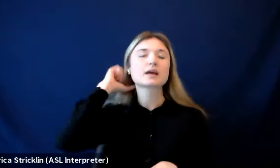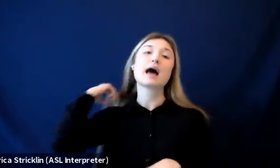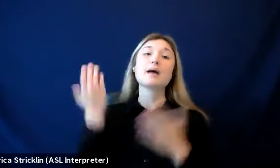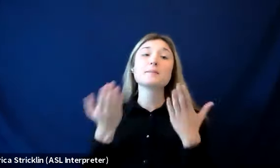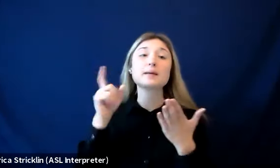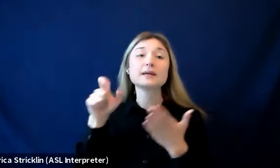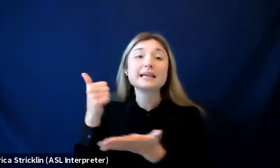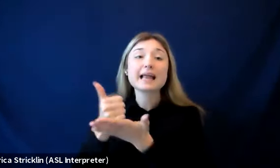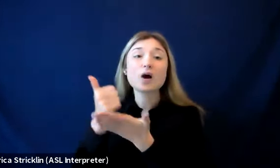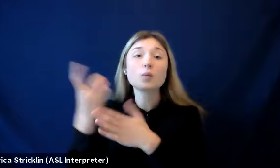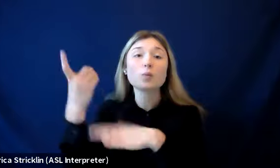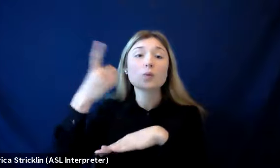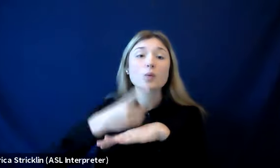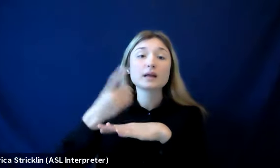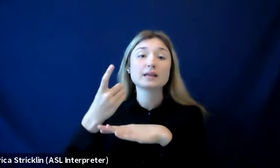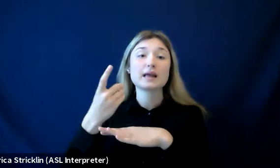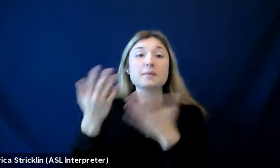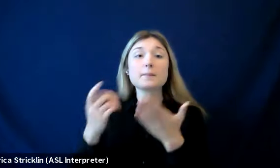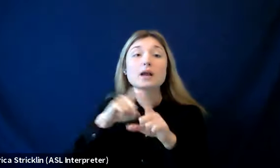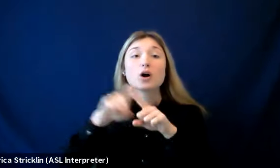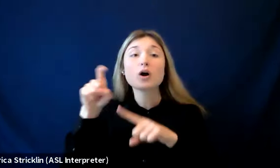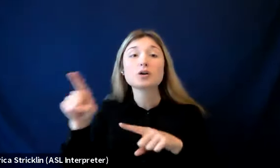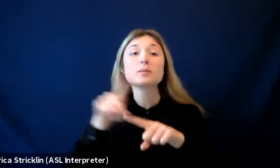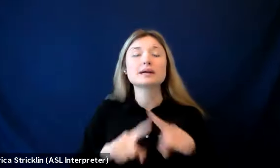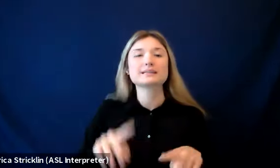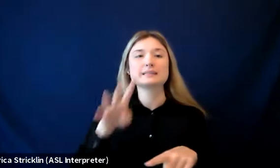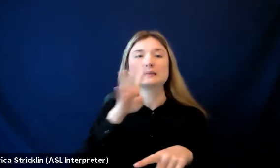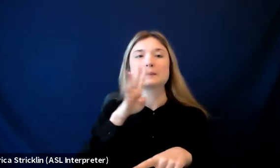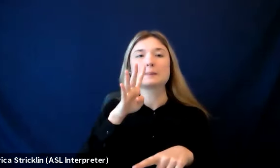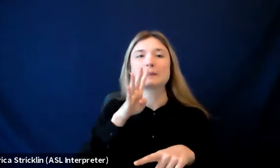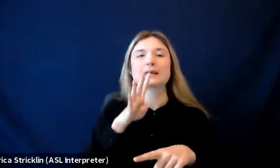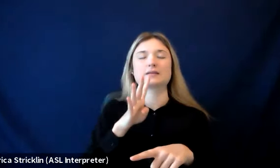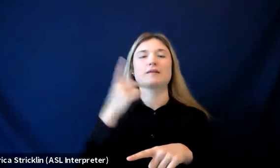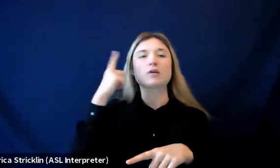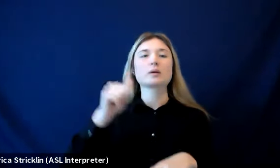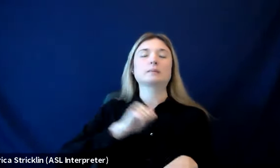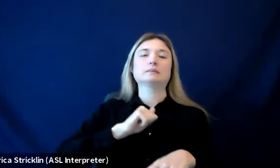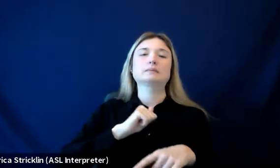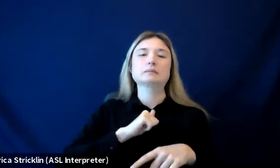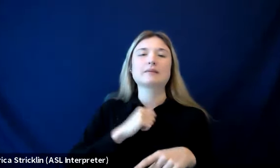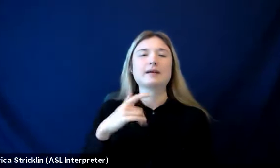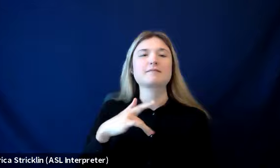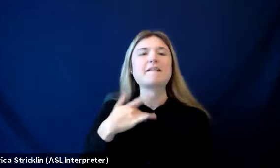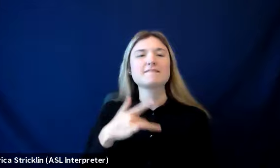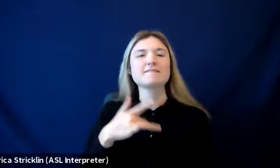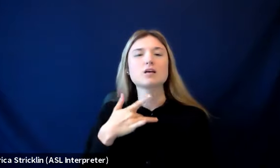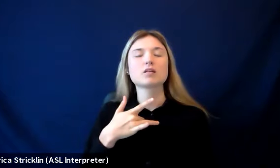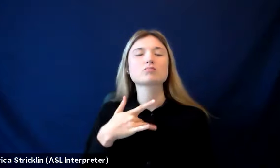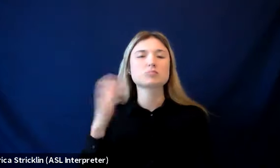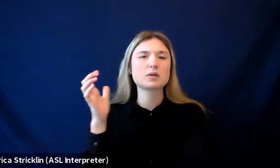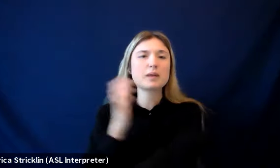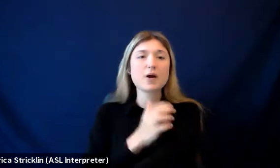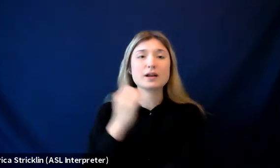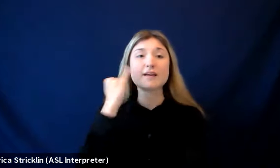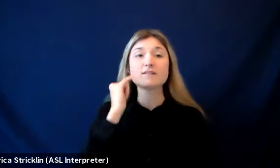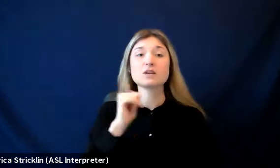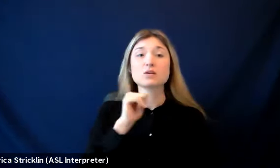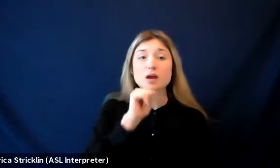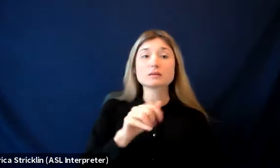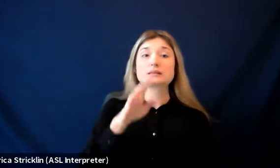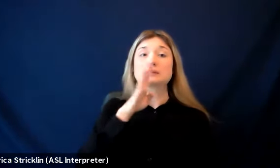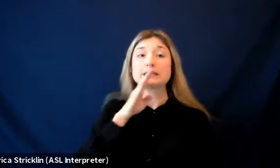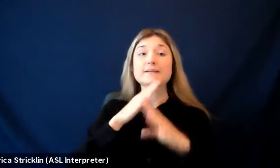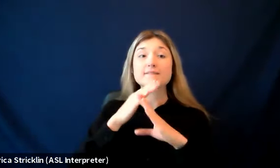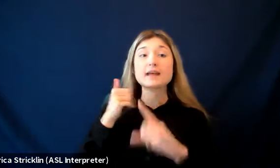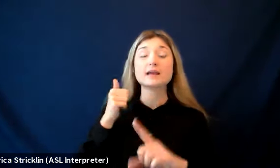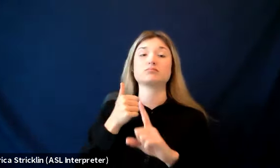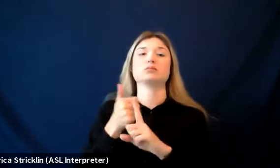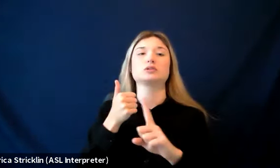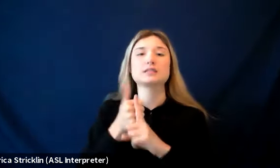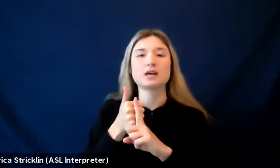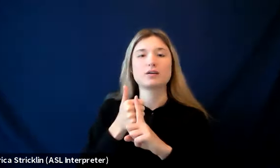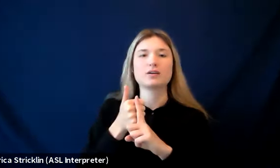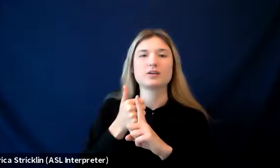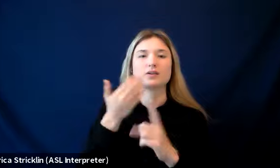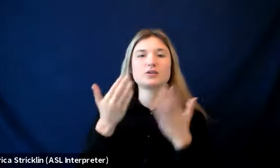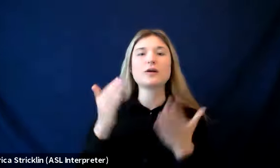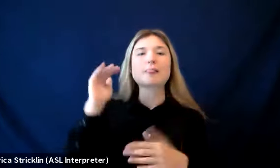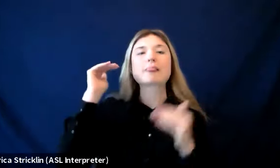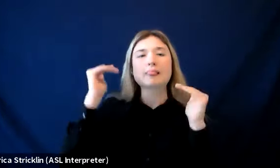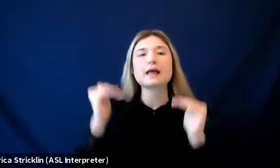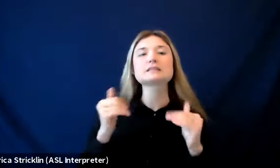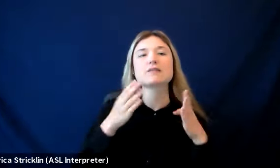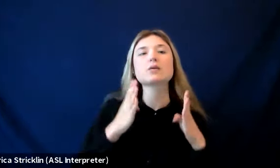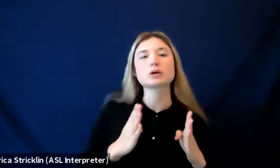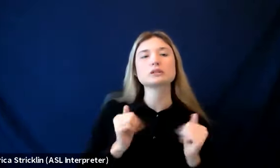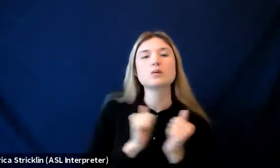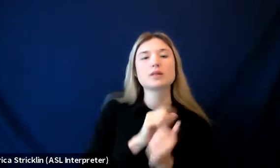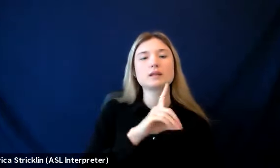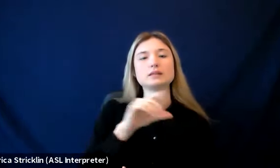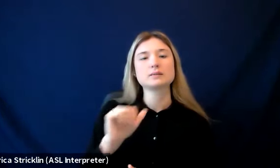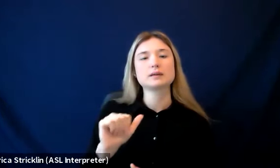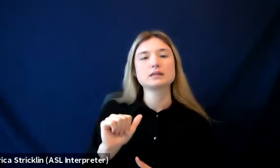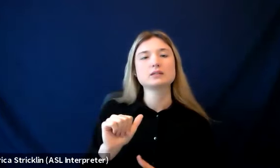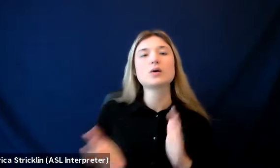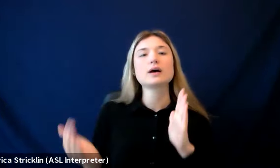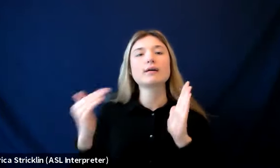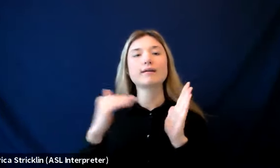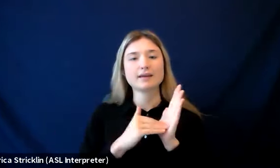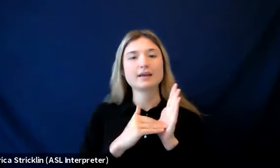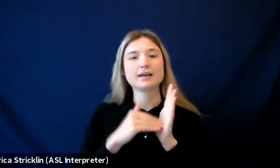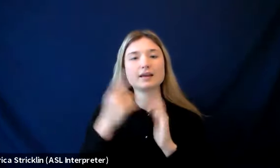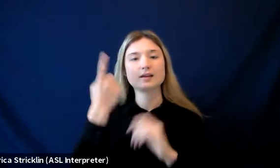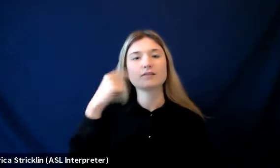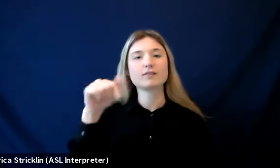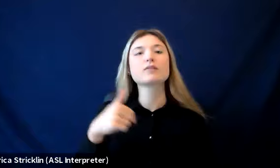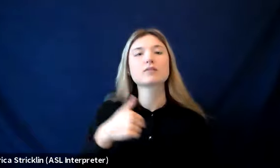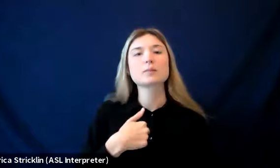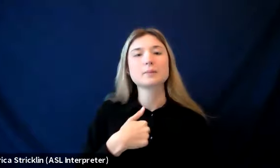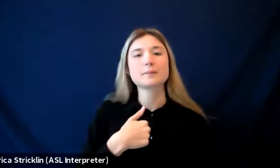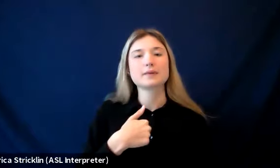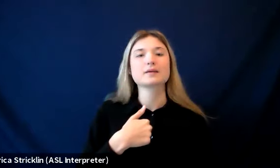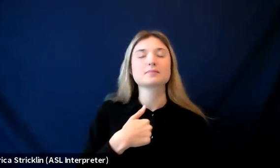One day I choose my call you but speak enough for myself, that makes me feel more empowered, because if you never don't speak up, you just, you feel less than a person and less as a man, what a disability so again for me speaking that would have made